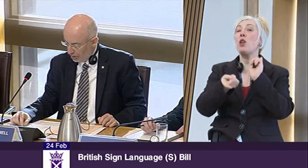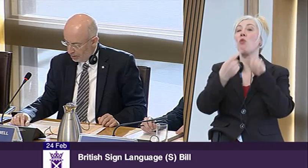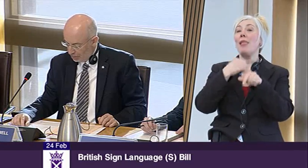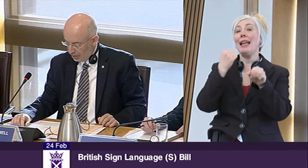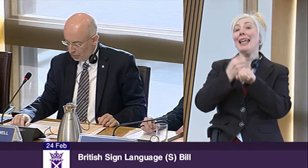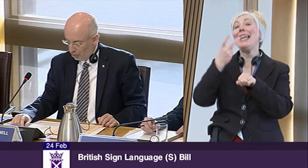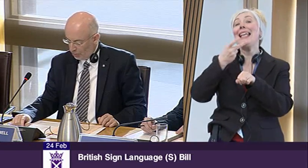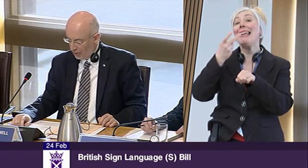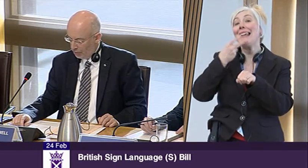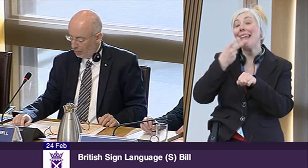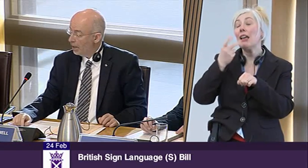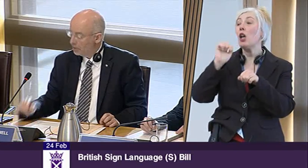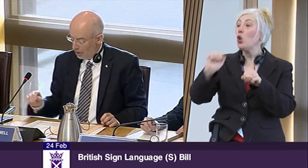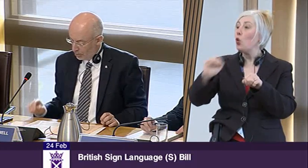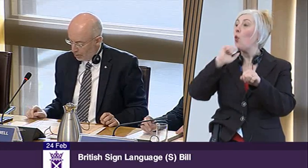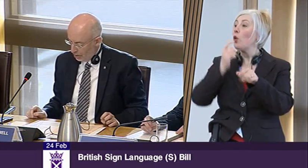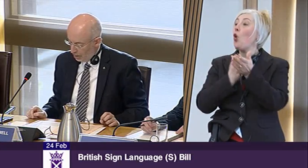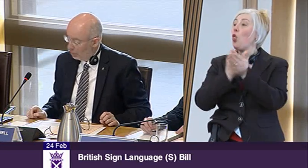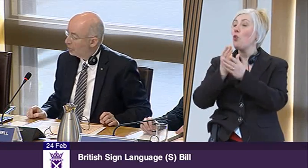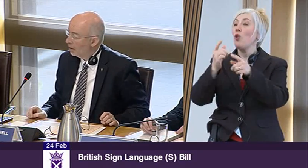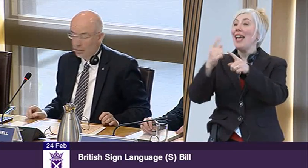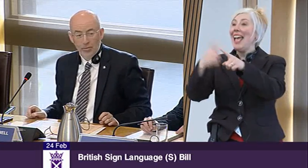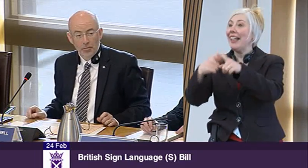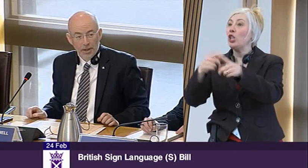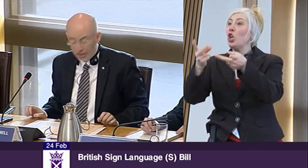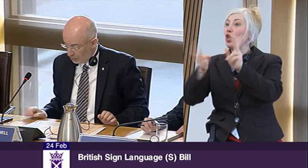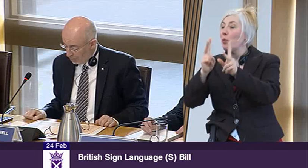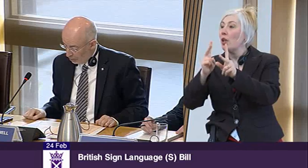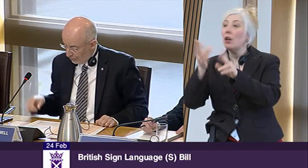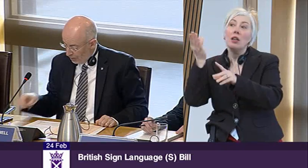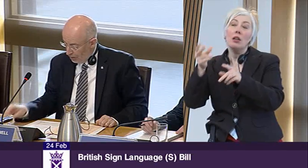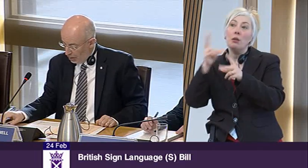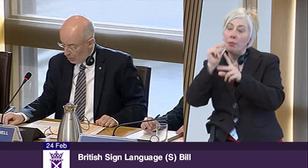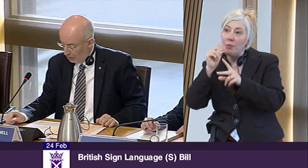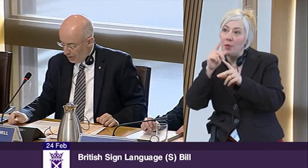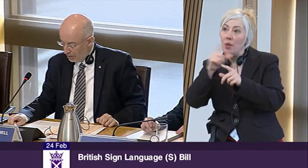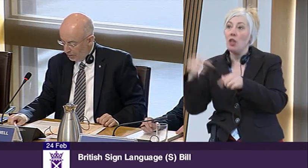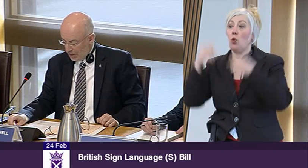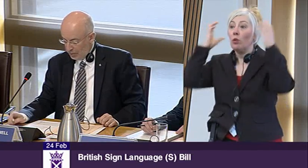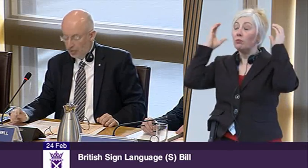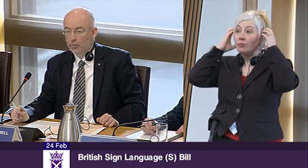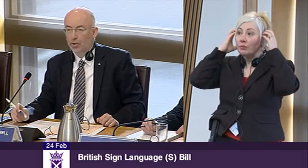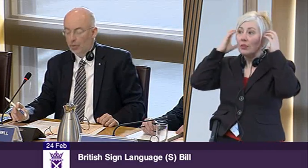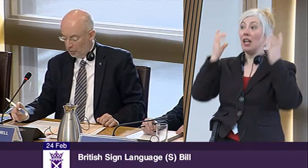interpretation will be provided through the headsets. BSL interpretation will also be